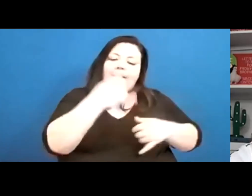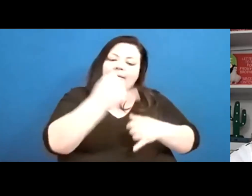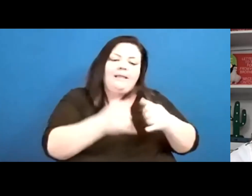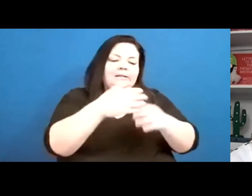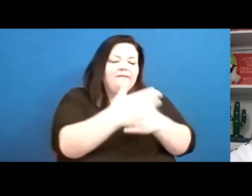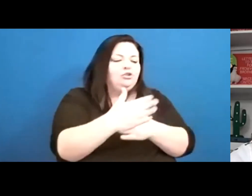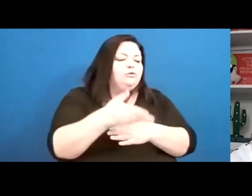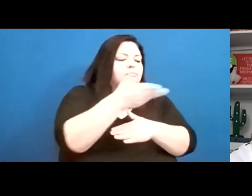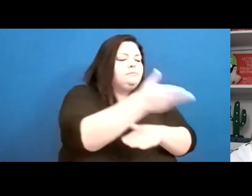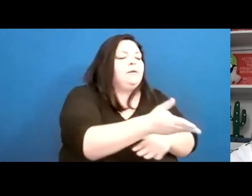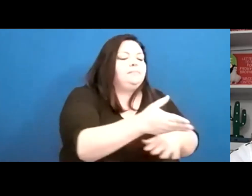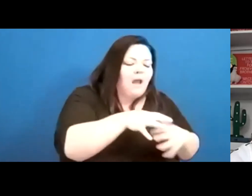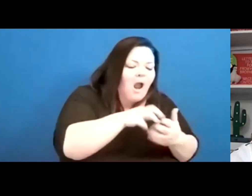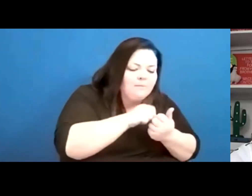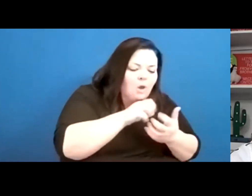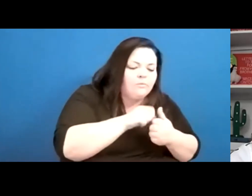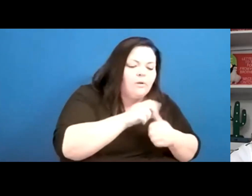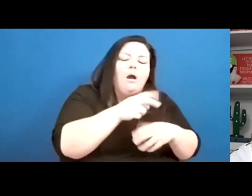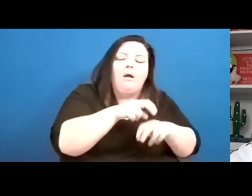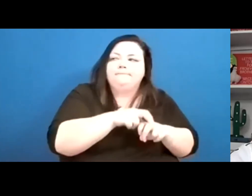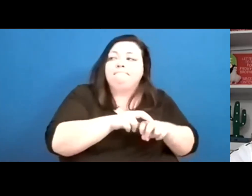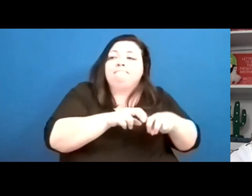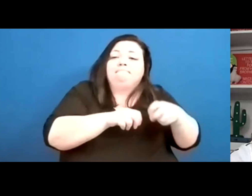When he fell unconscious where he sat,/ I pulled my wolf to the ocean.//